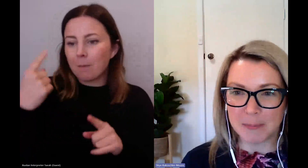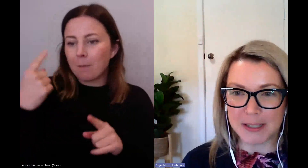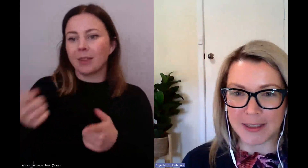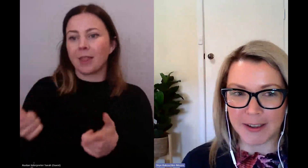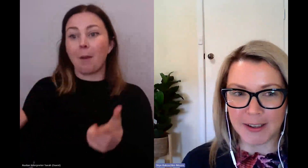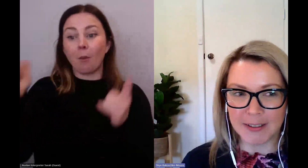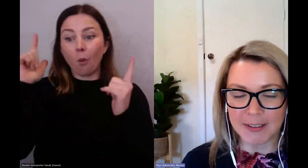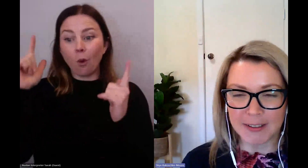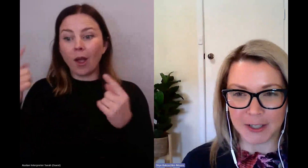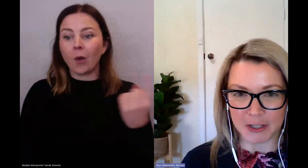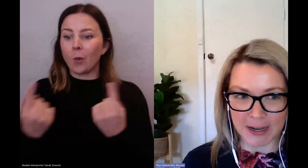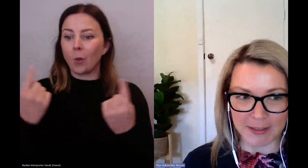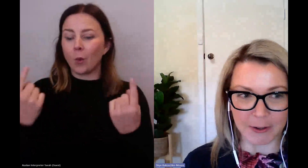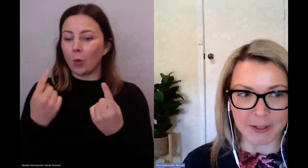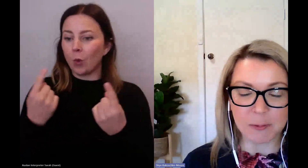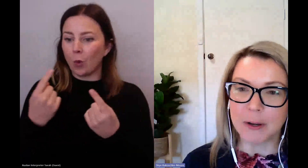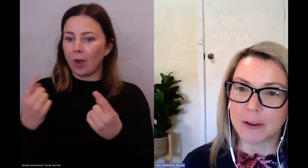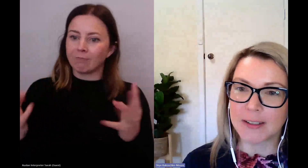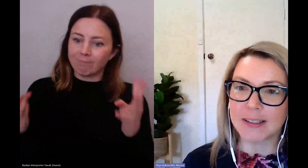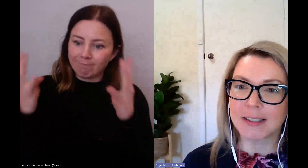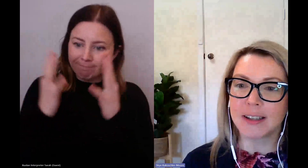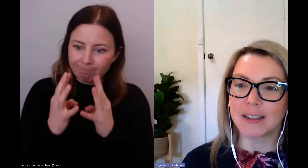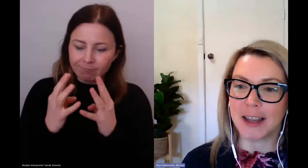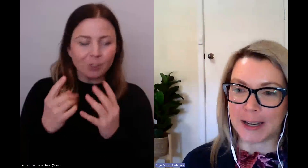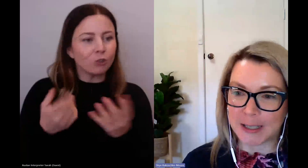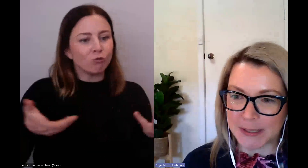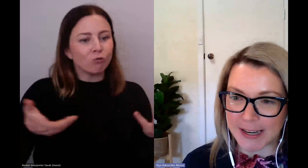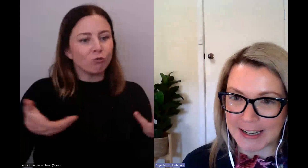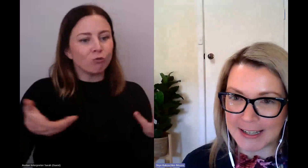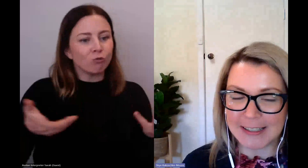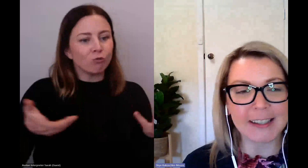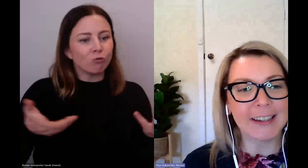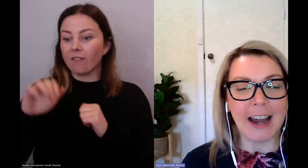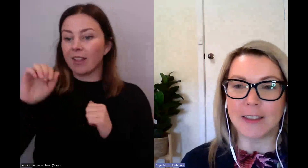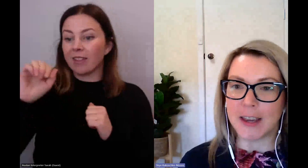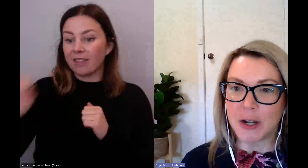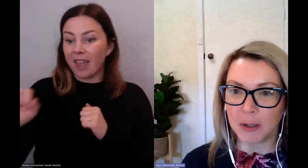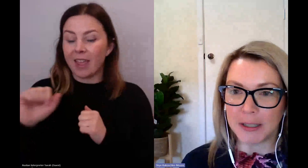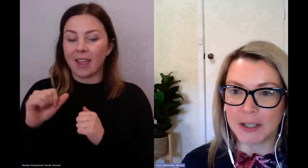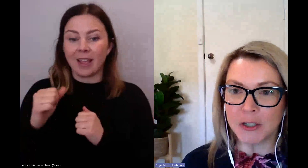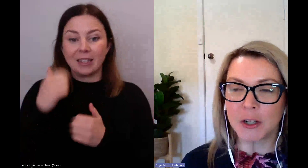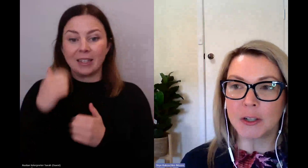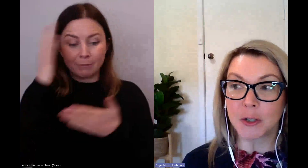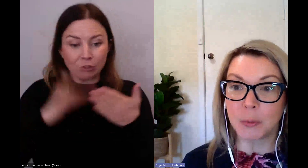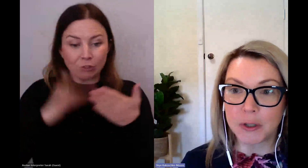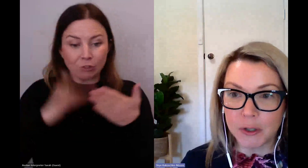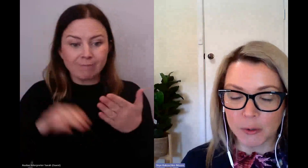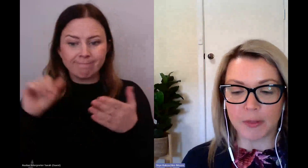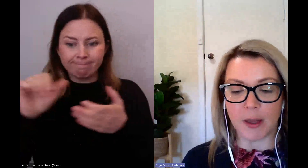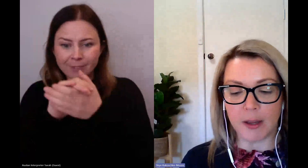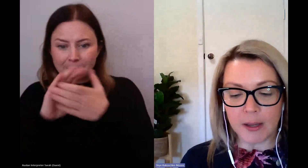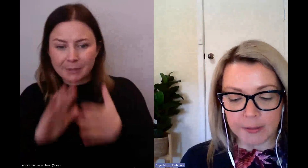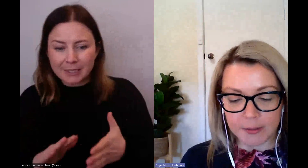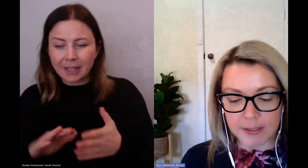come together to share their experience their expertise and their knowledge to ensure that